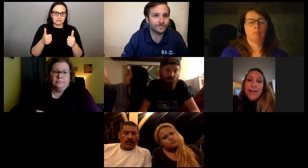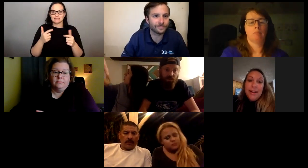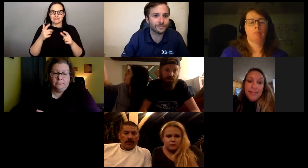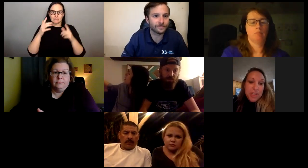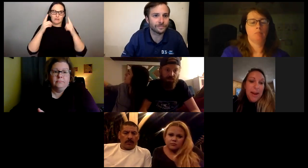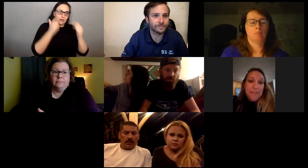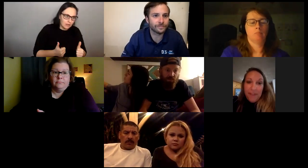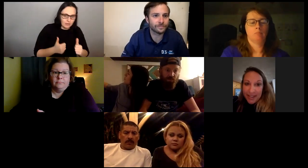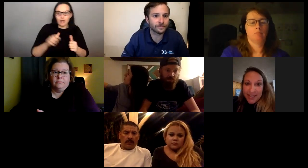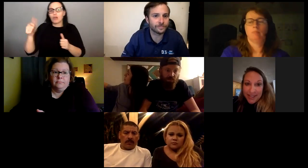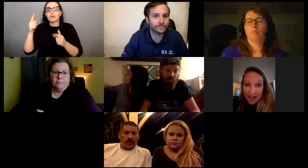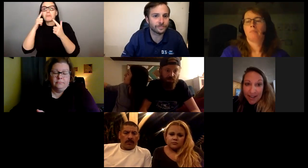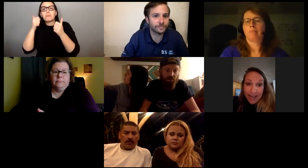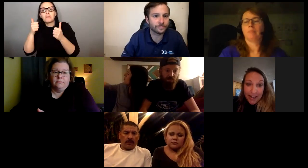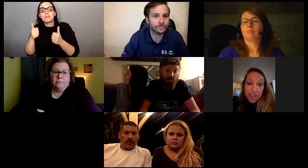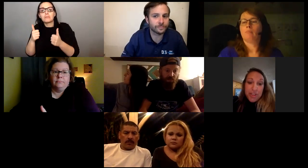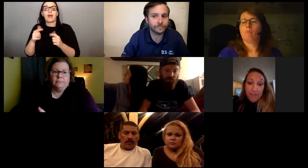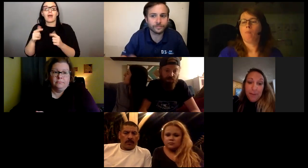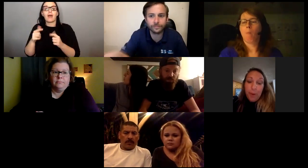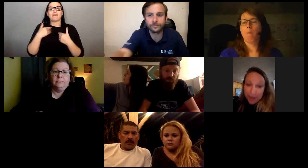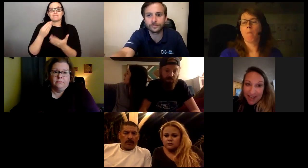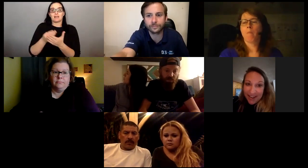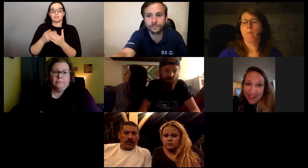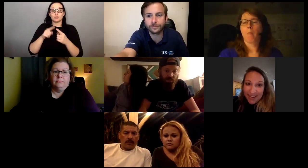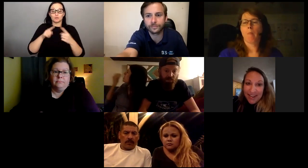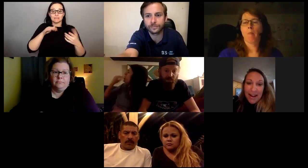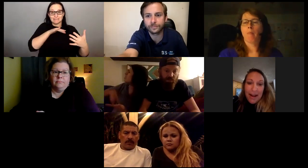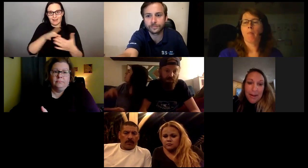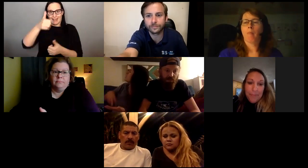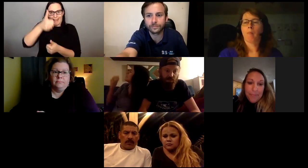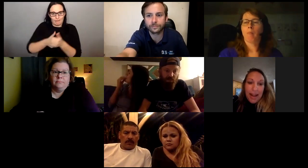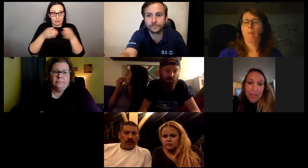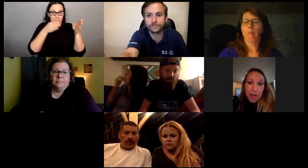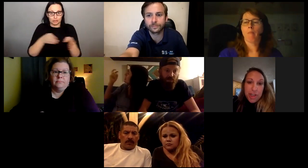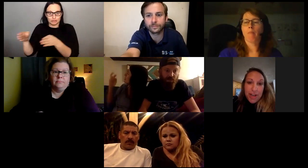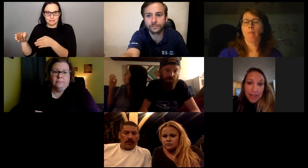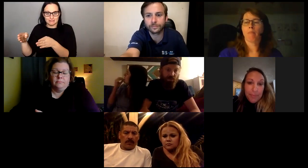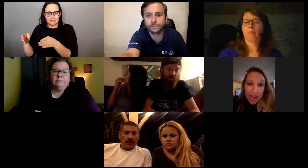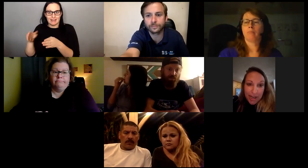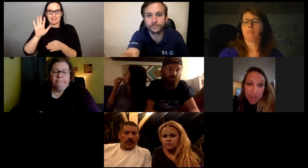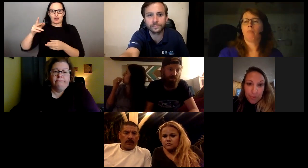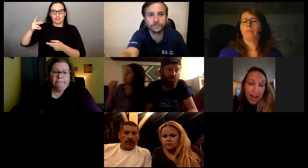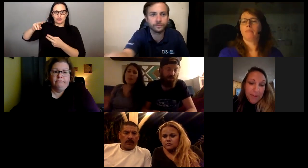unless you have the funding to study each different person